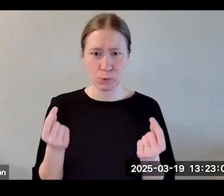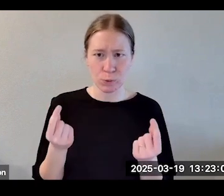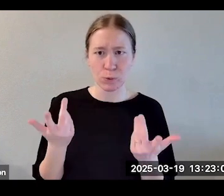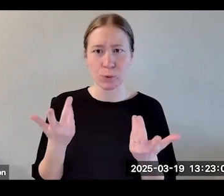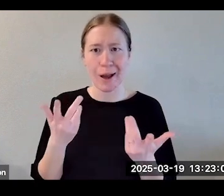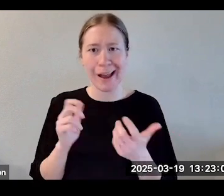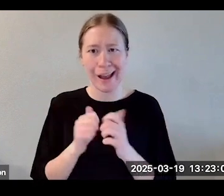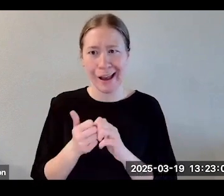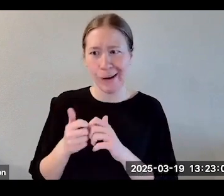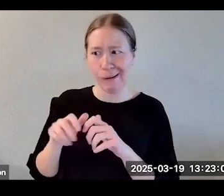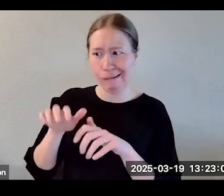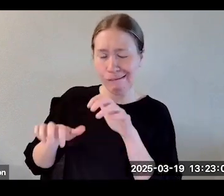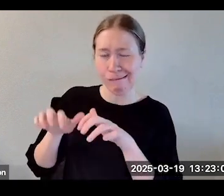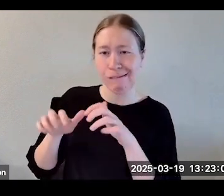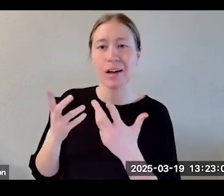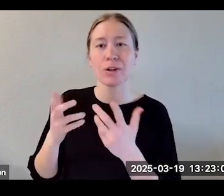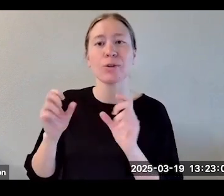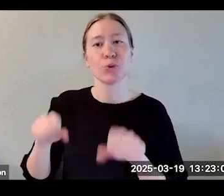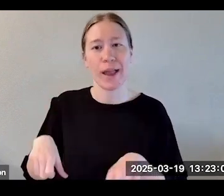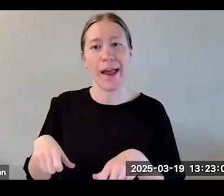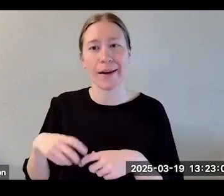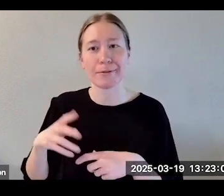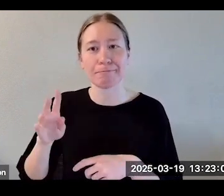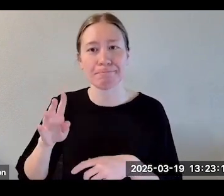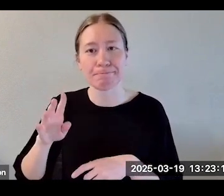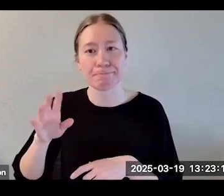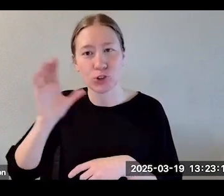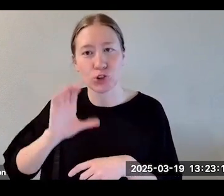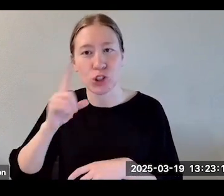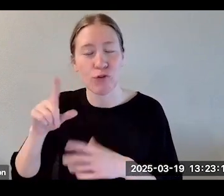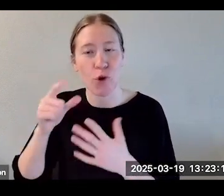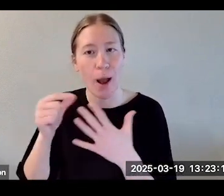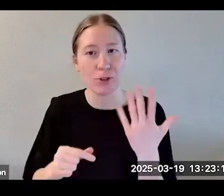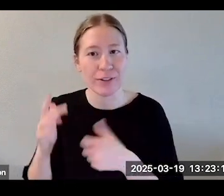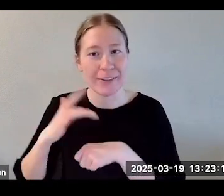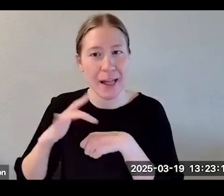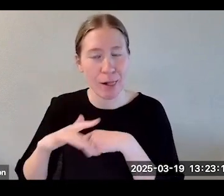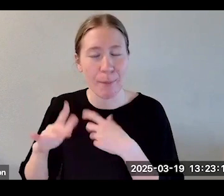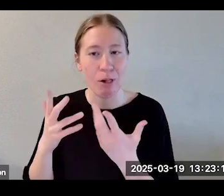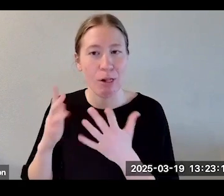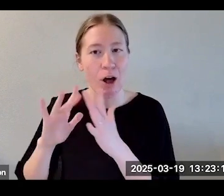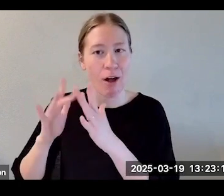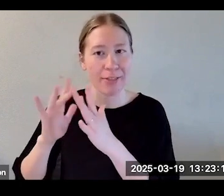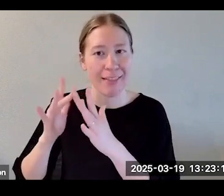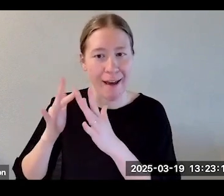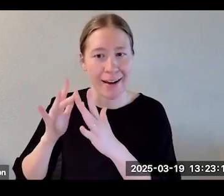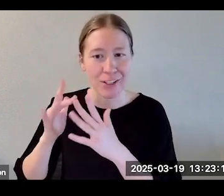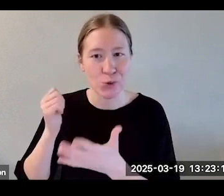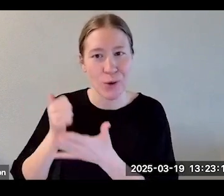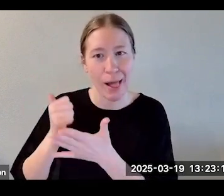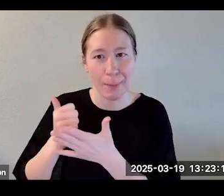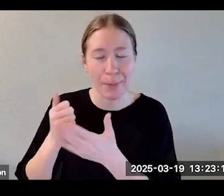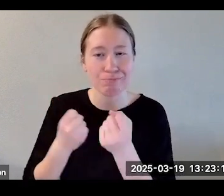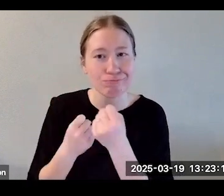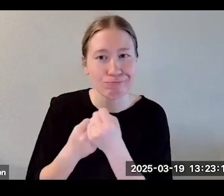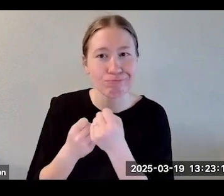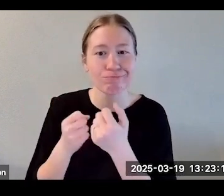or if you have some slightly more difficult content that you're trying to think about how to describe. And the image on the left here just kind of goes